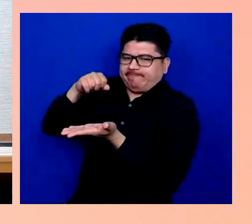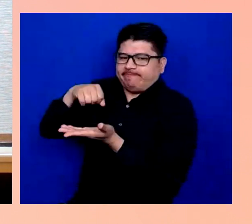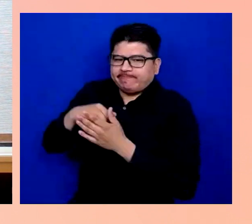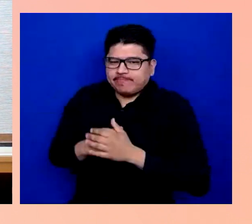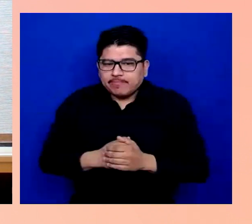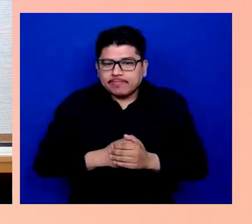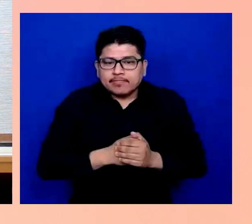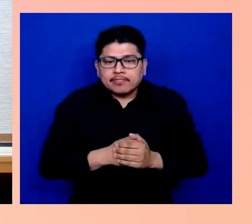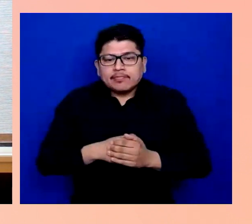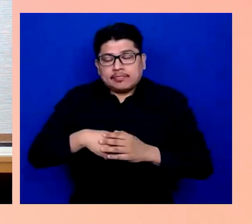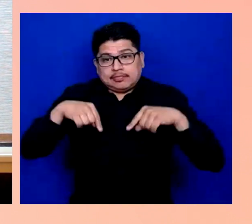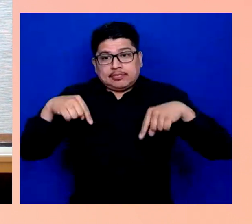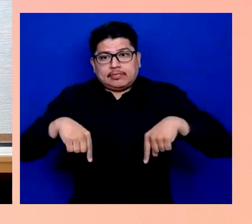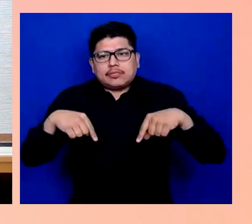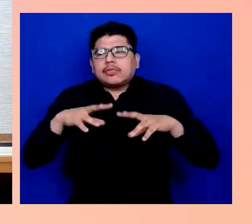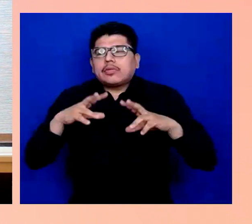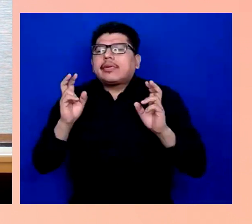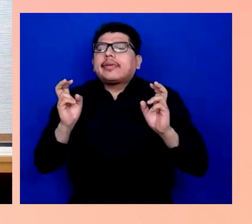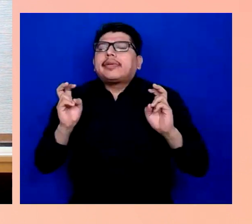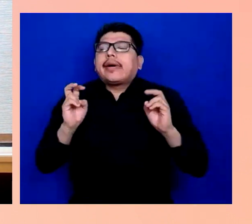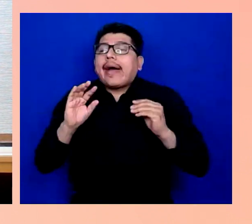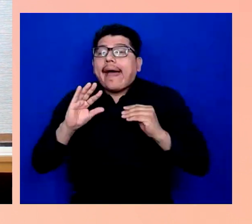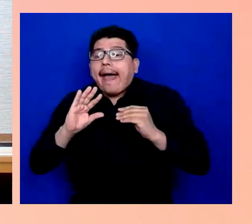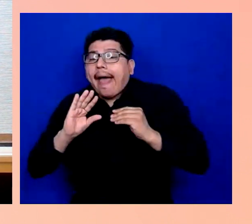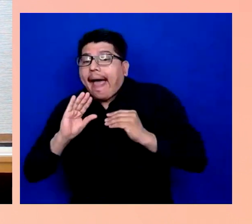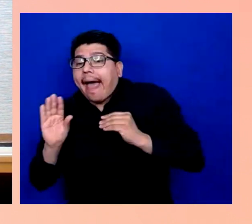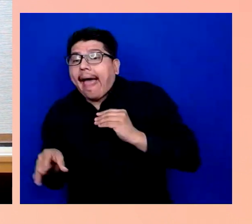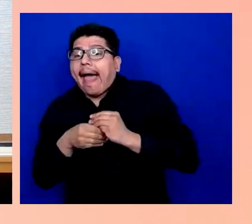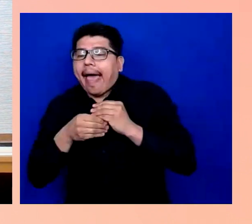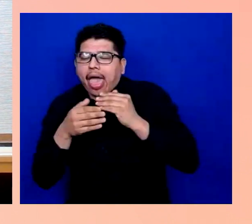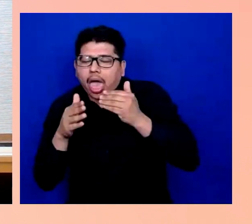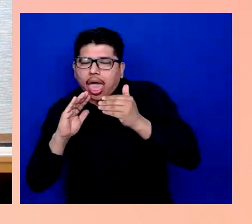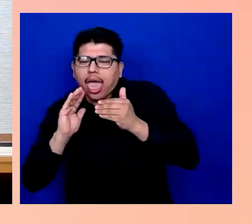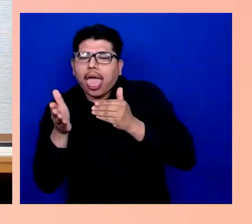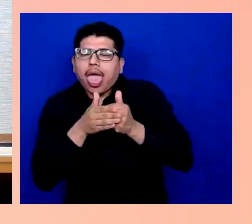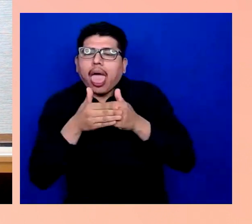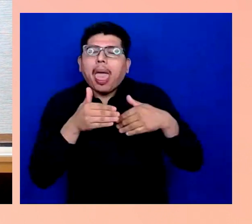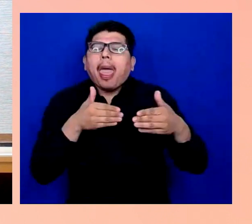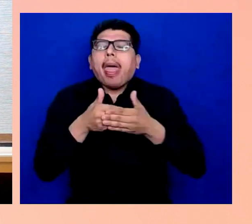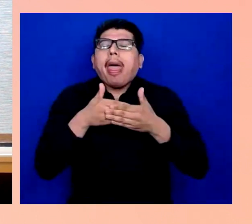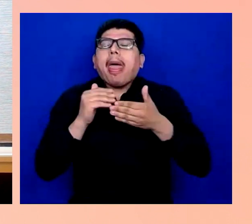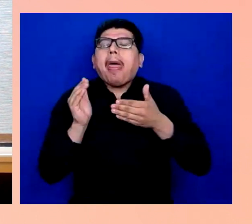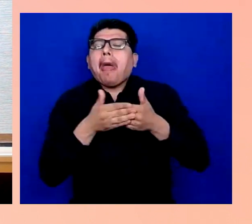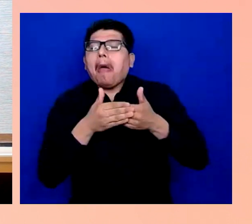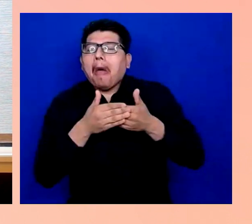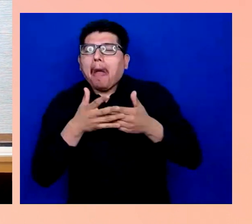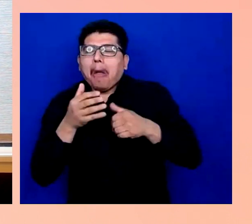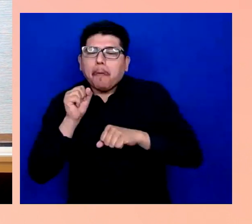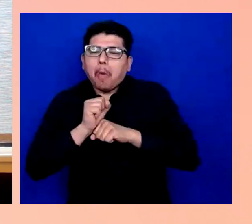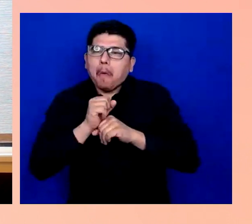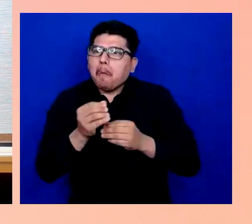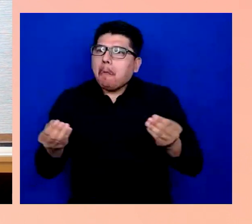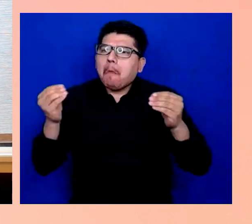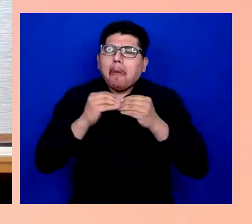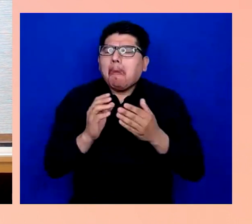It's not an additional layer of work, that is an extra cost or